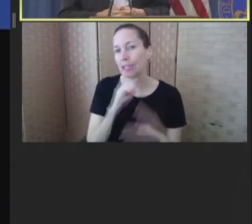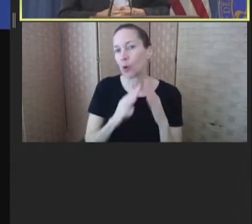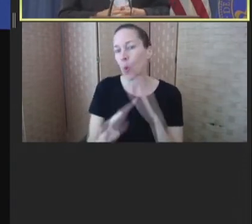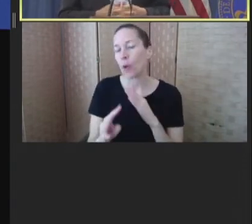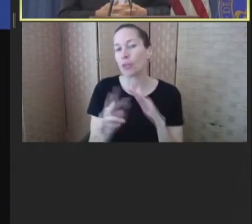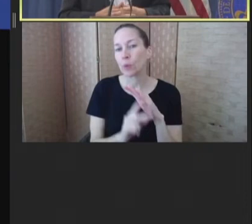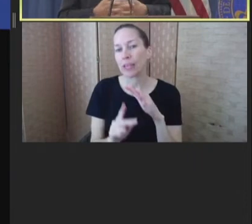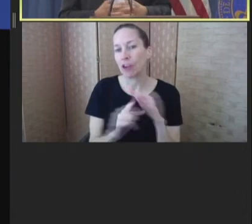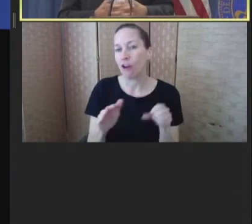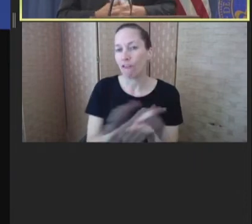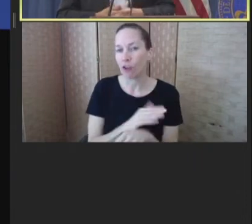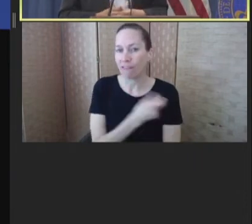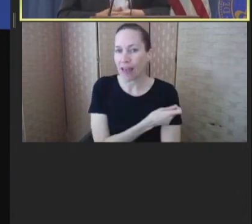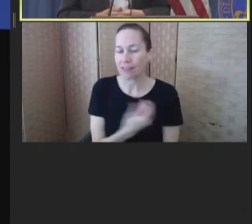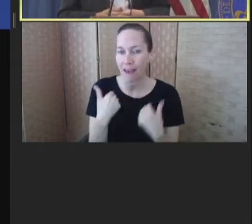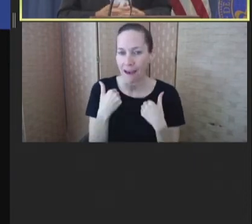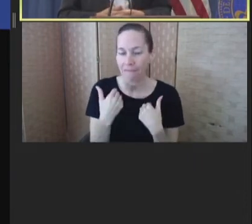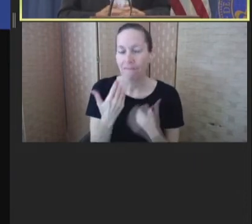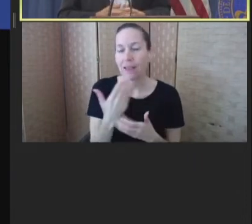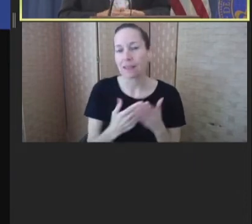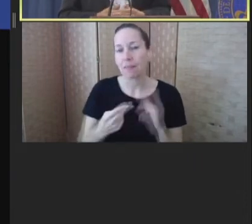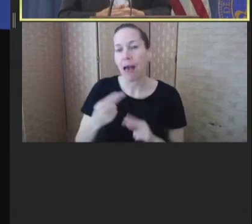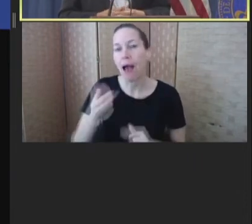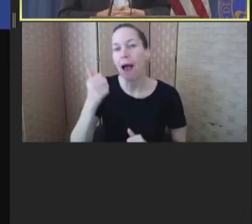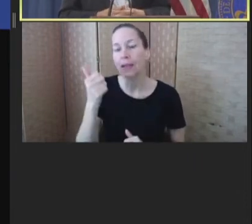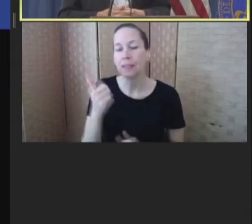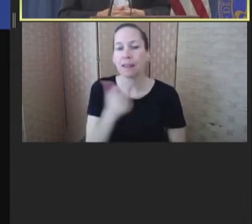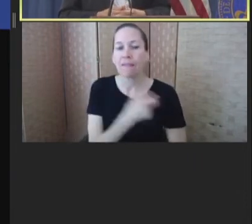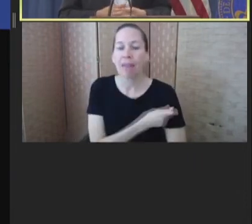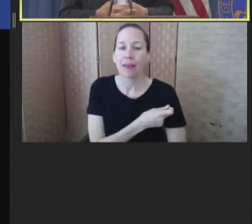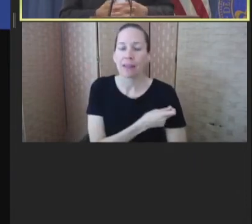and we have some of the highest vaccination rates against COVID-19 in the nation.